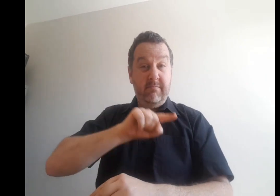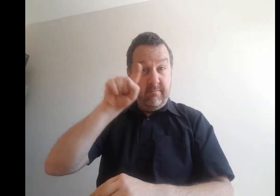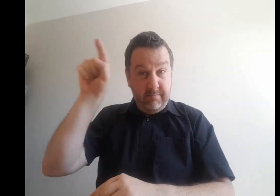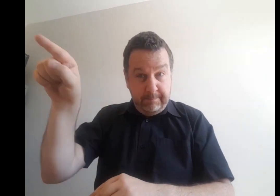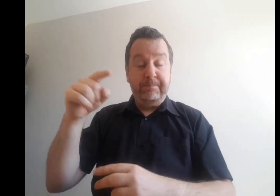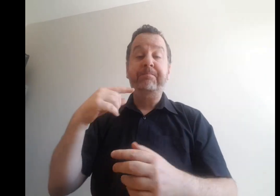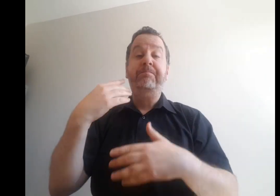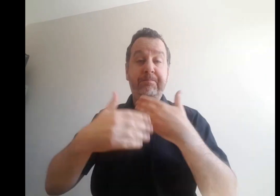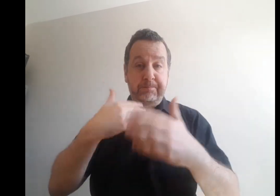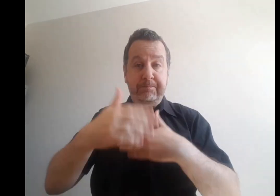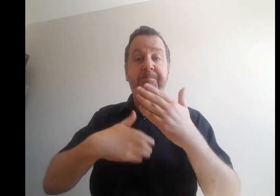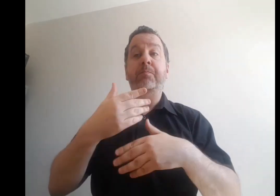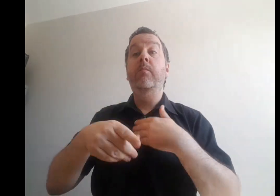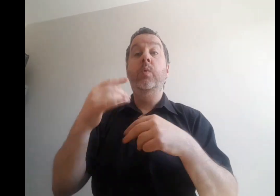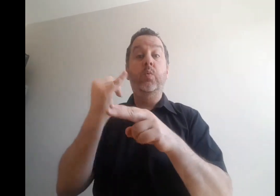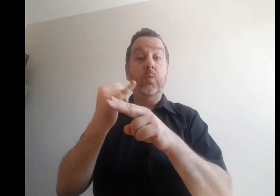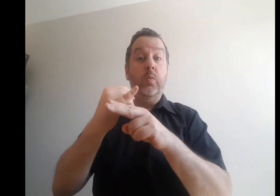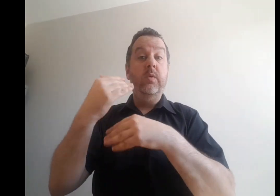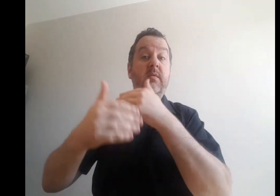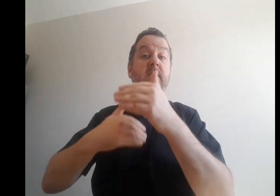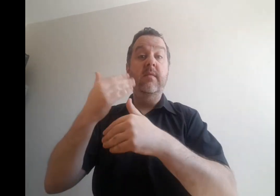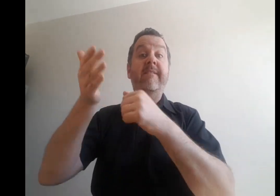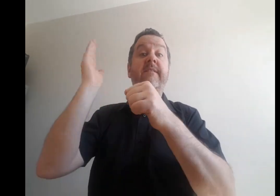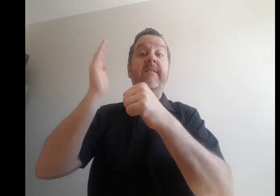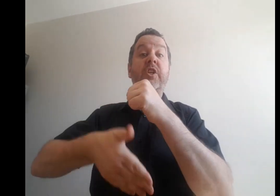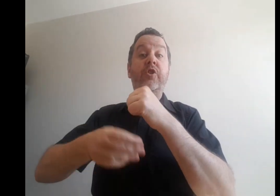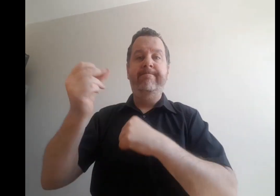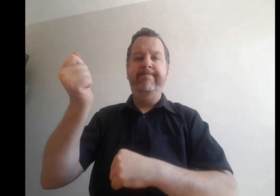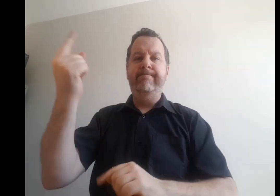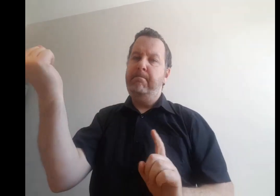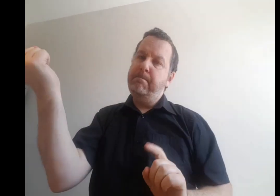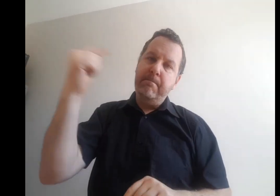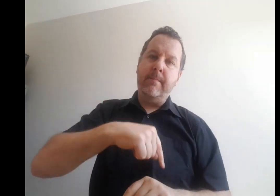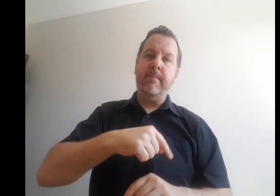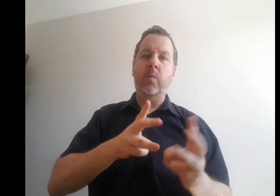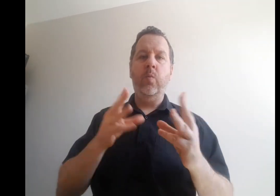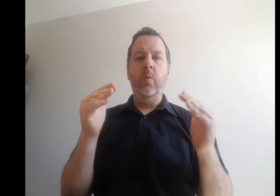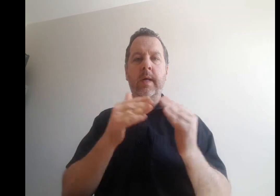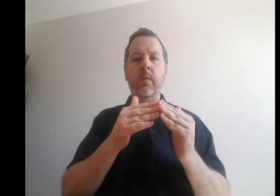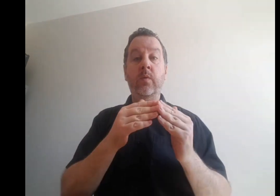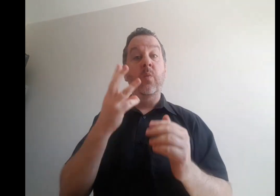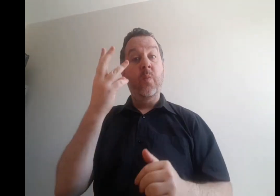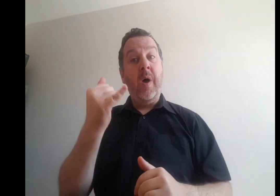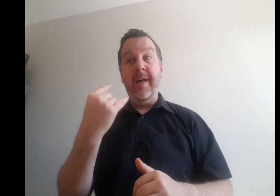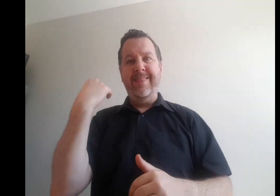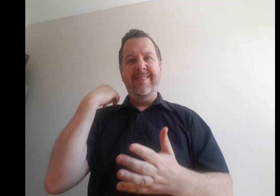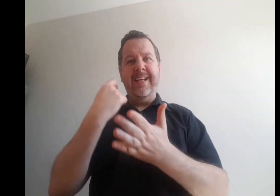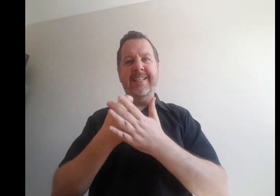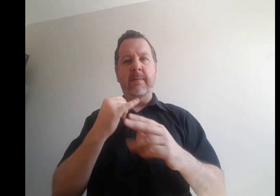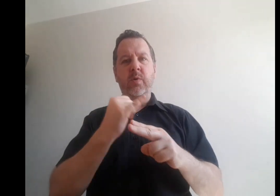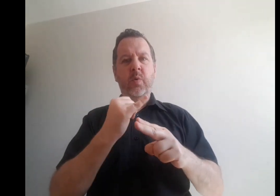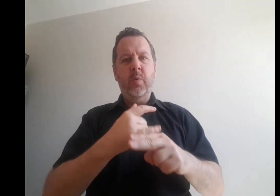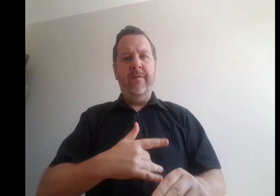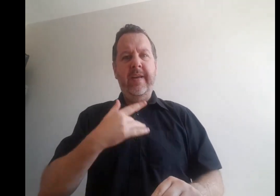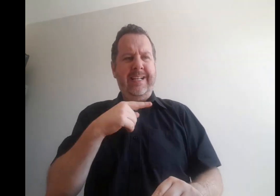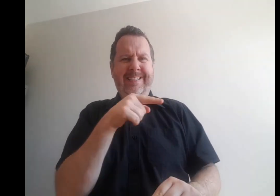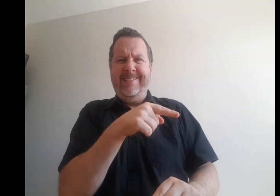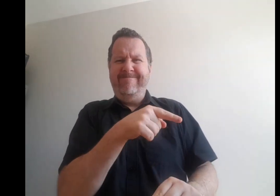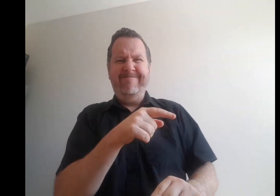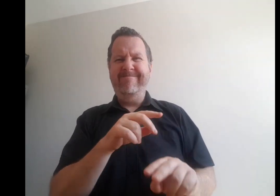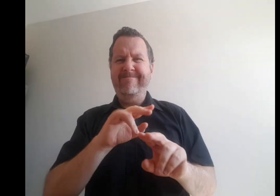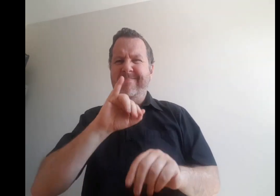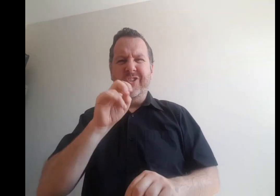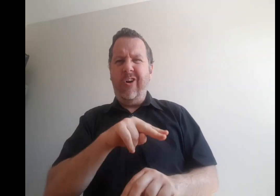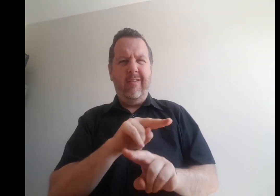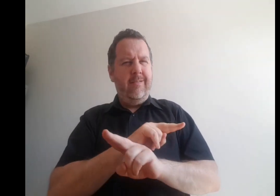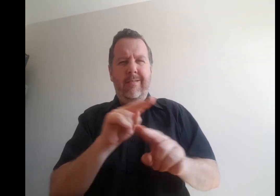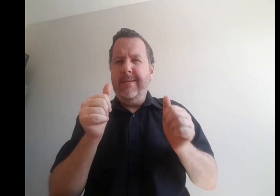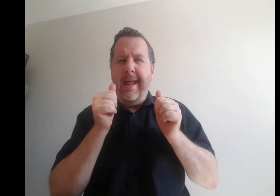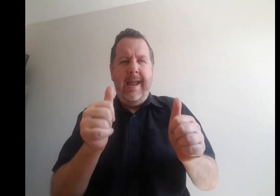he came straight back to the workhouse; the school didn't think he could be taught a trade.